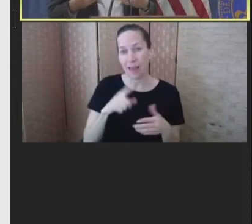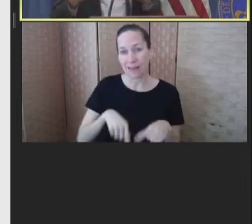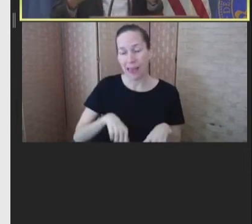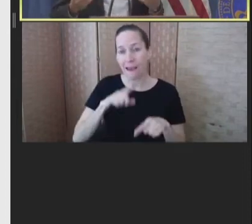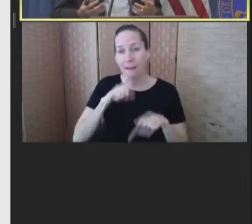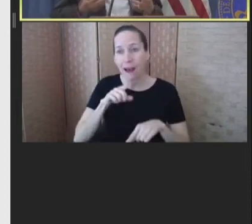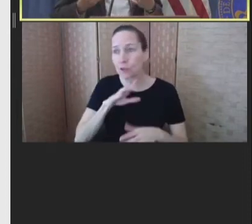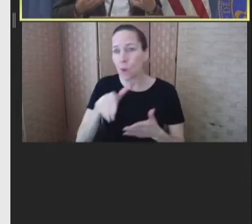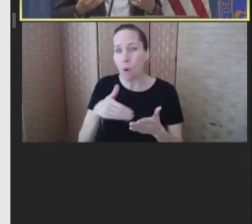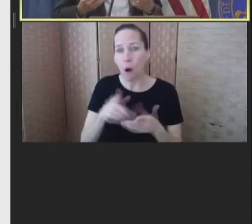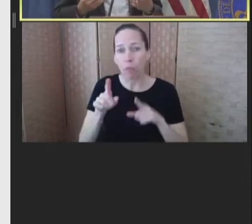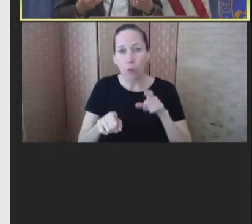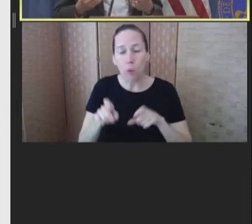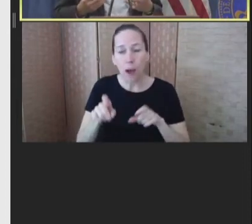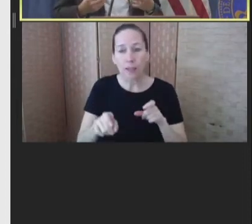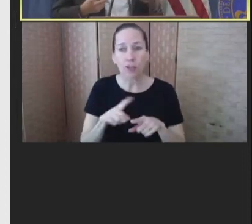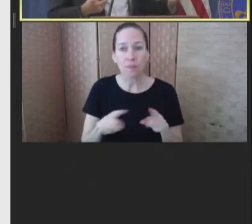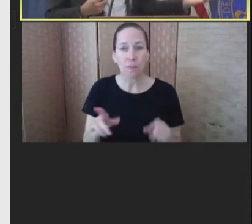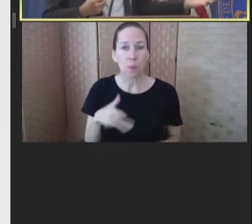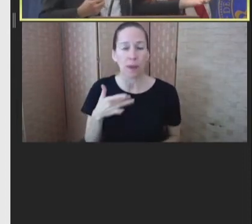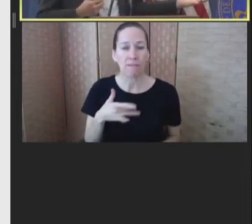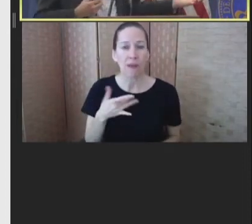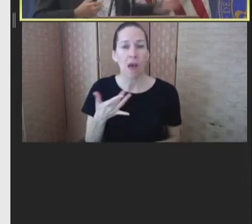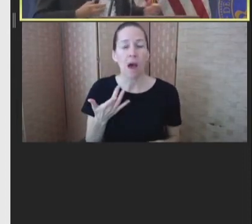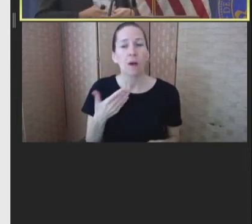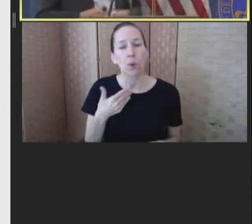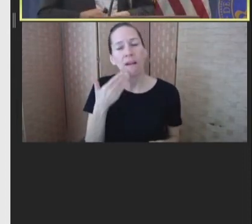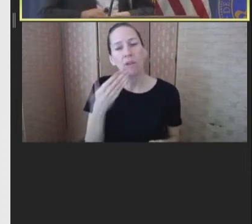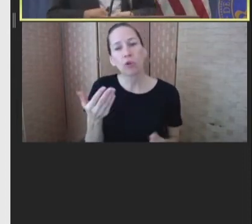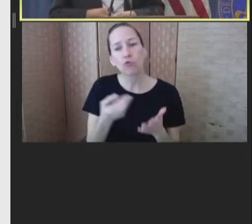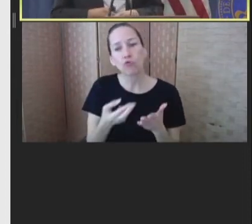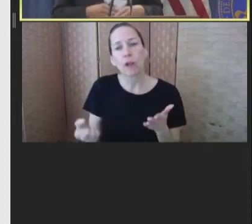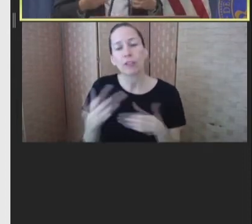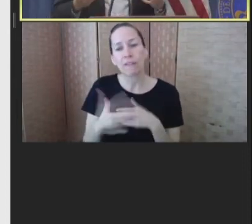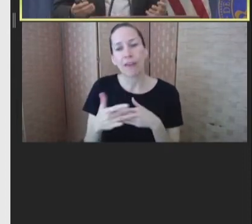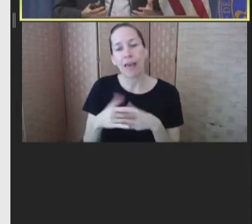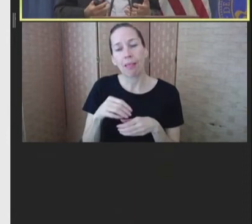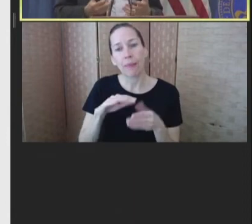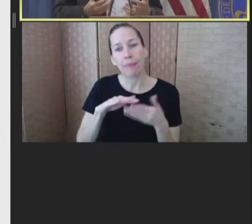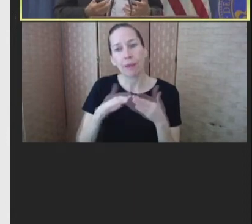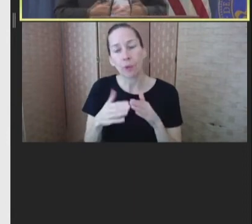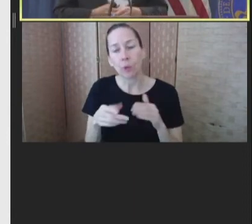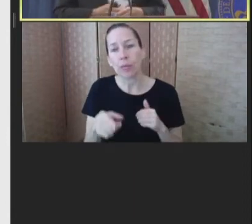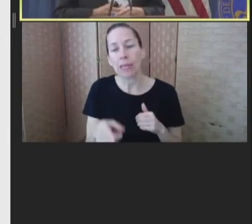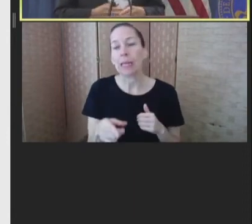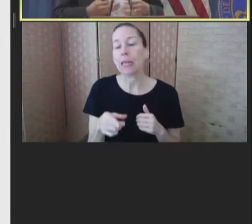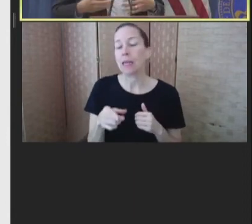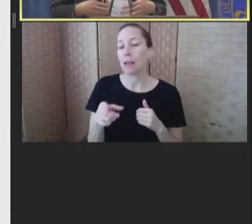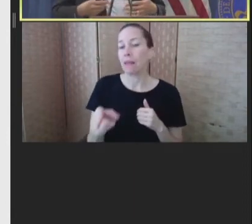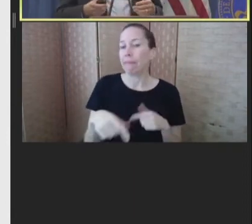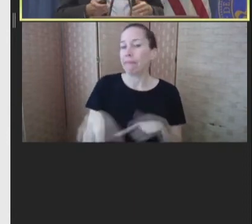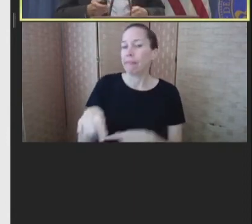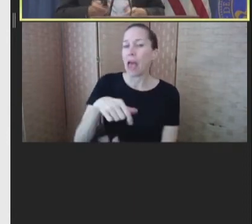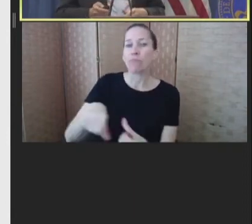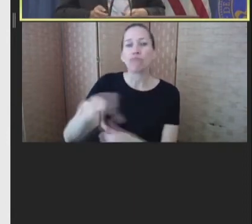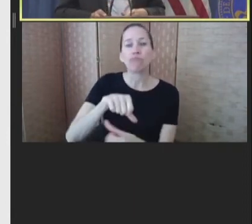knew that the resources might be in the community to what's been already discussed. The trust had already been established in that community. We knew we needed to work through those partners.